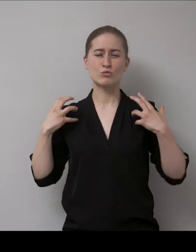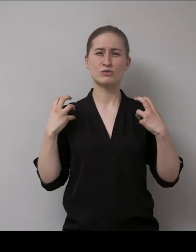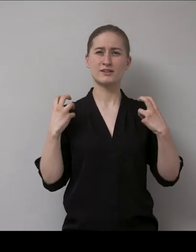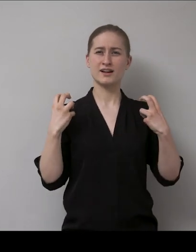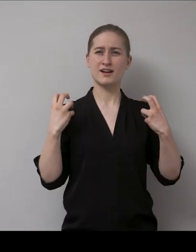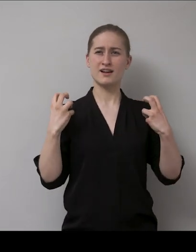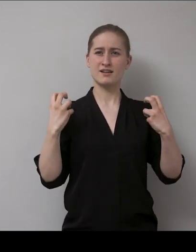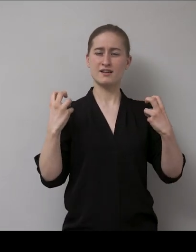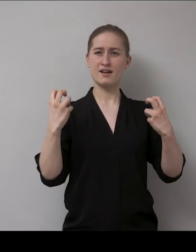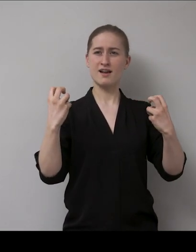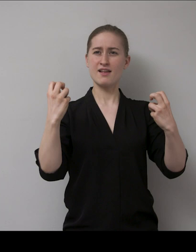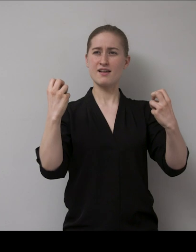Brave